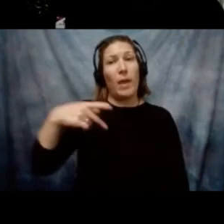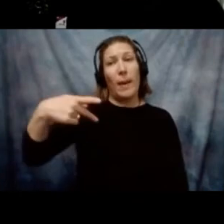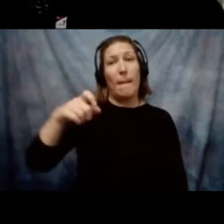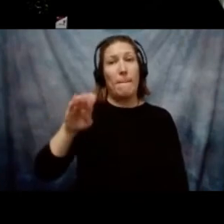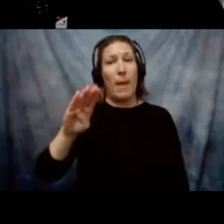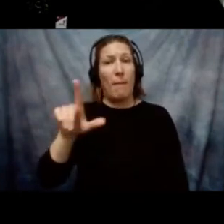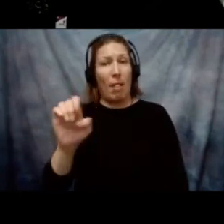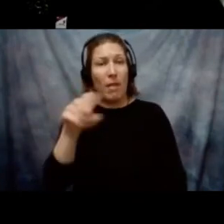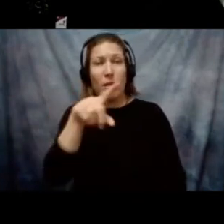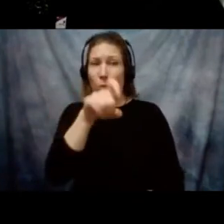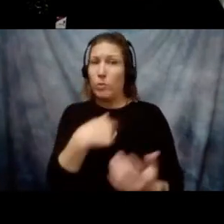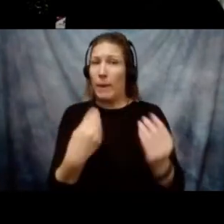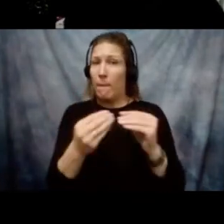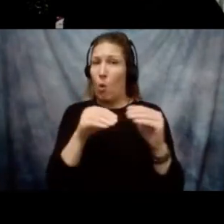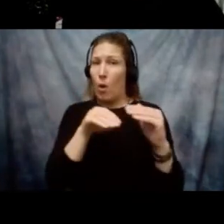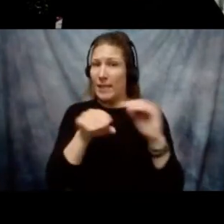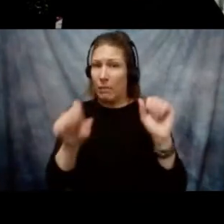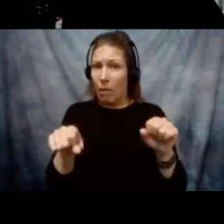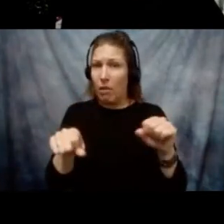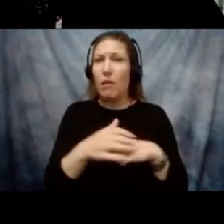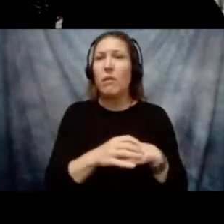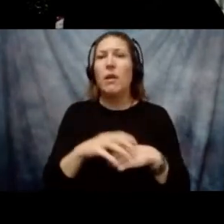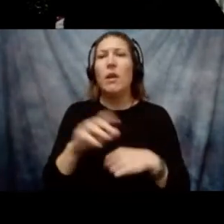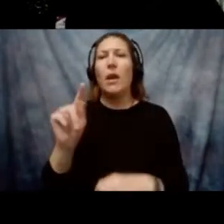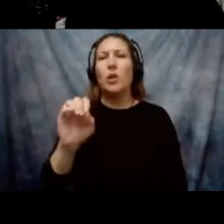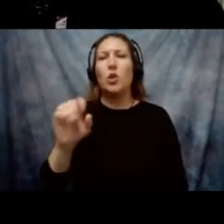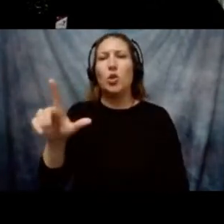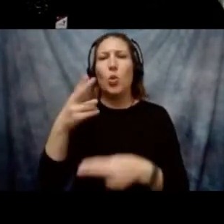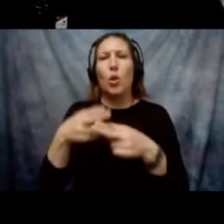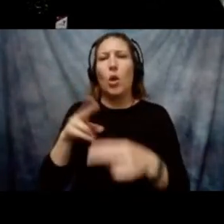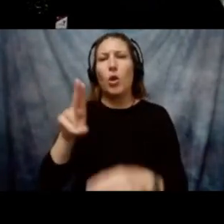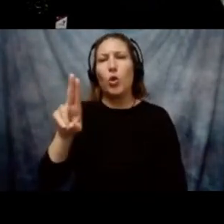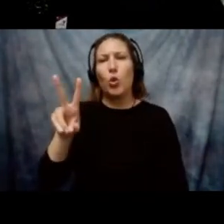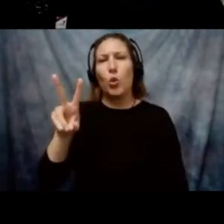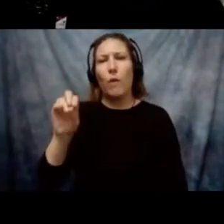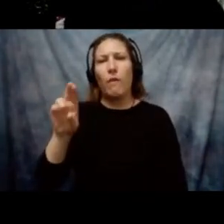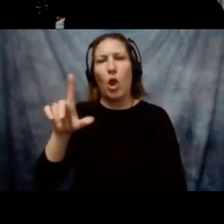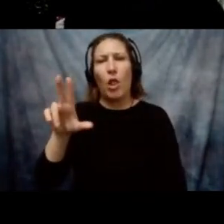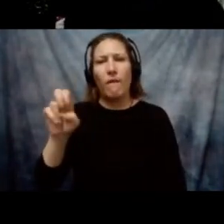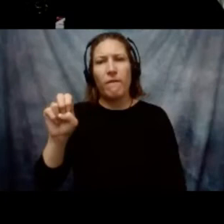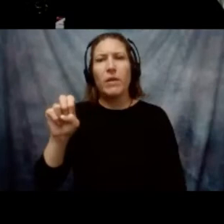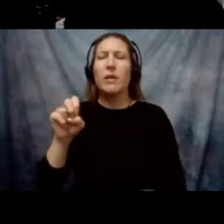is definitely a lot more accessible um and i don't know where the this evolve is one that got